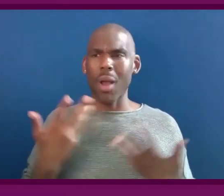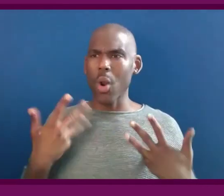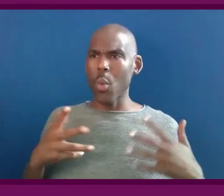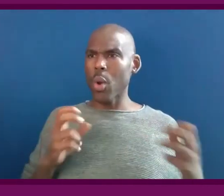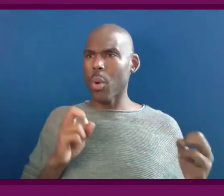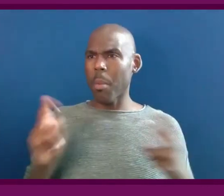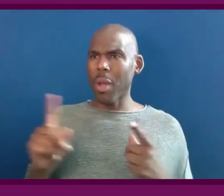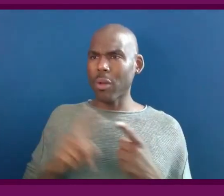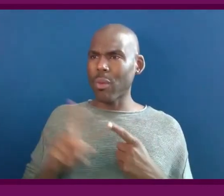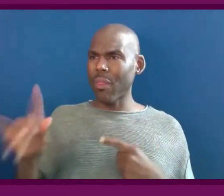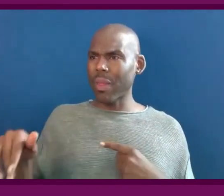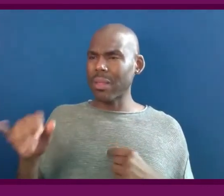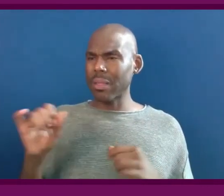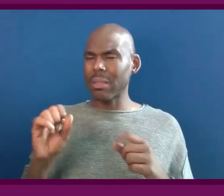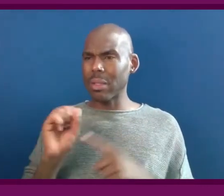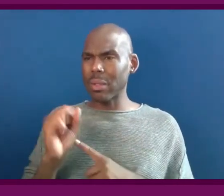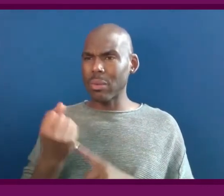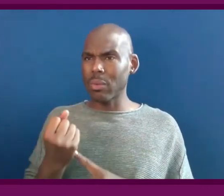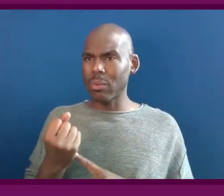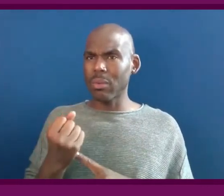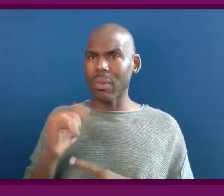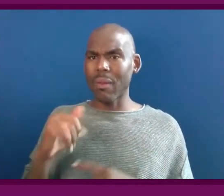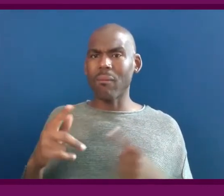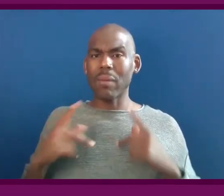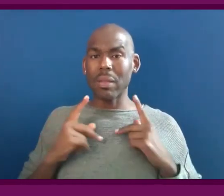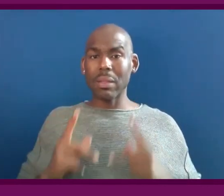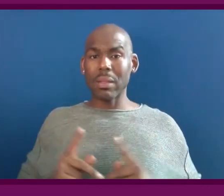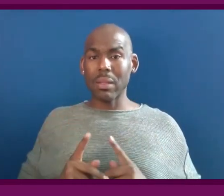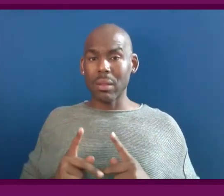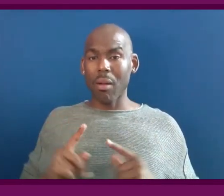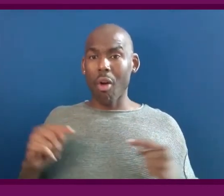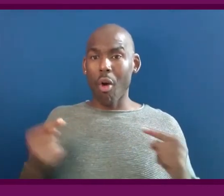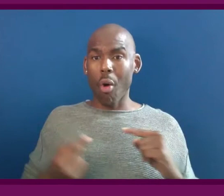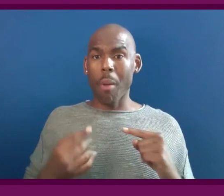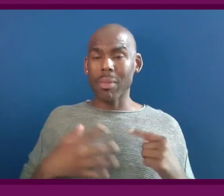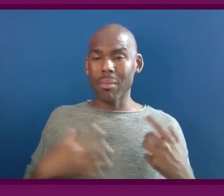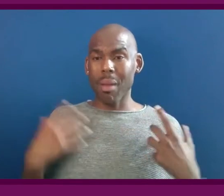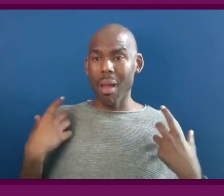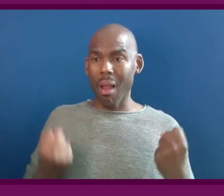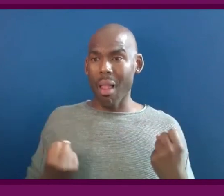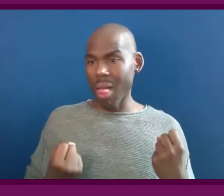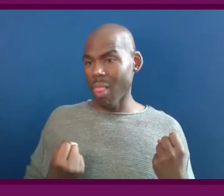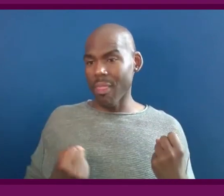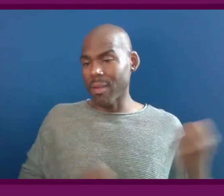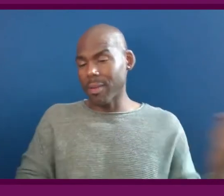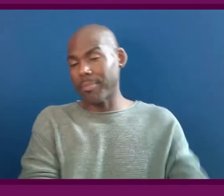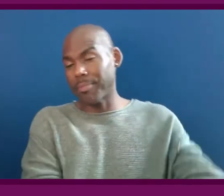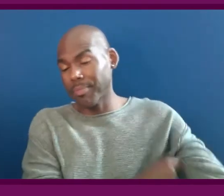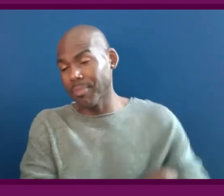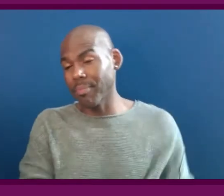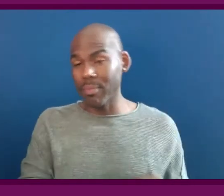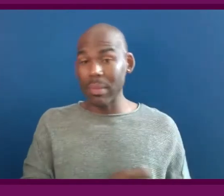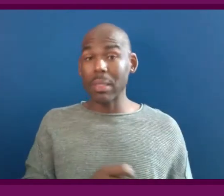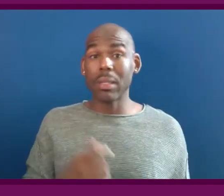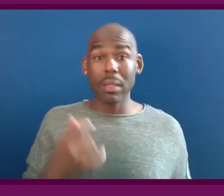I don't want to go back to a situation that physically harmed my health when I can still